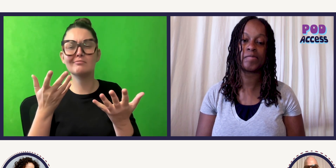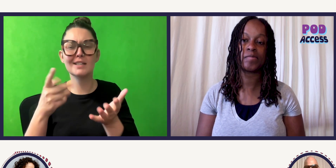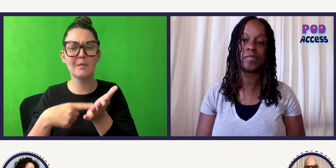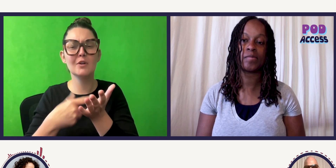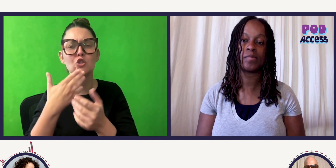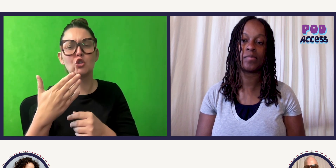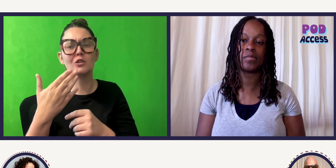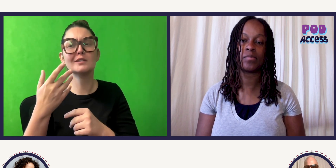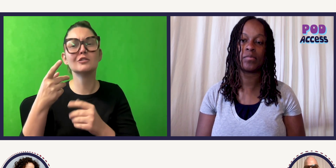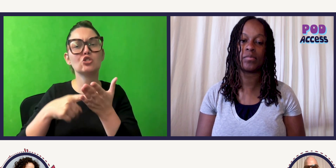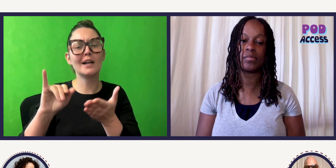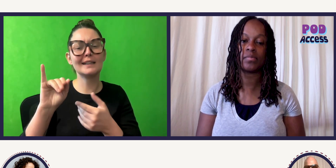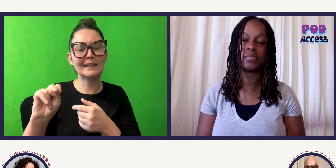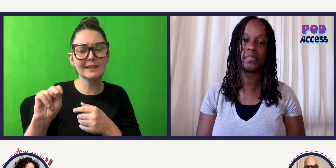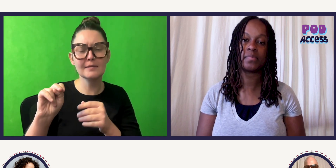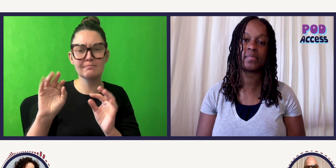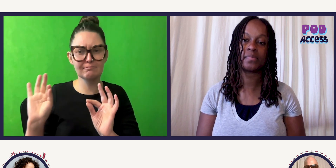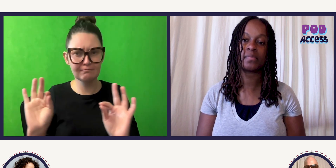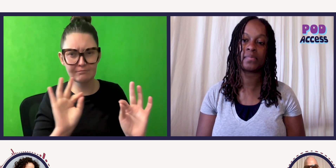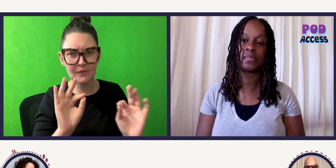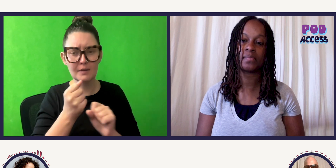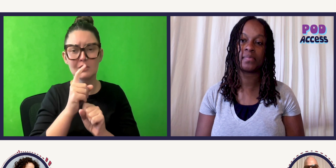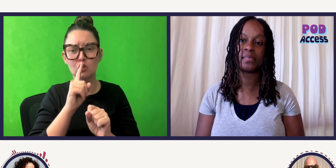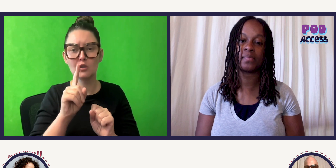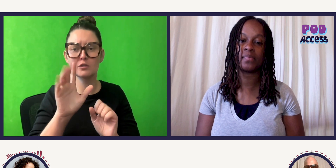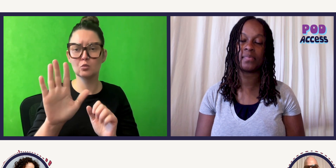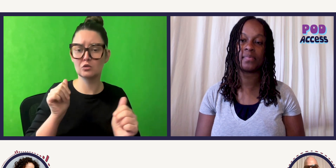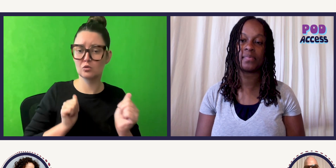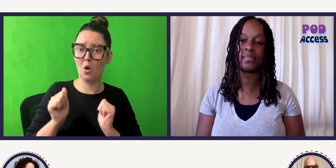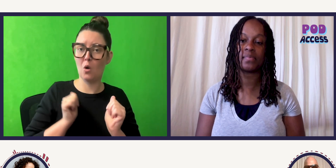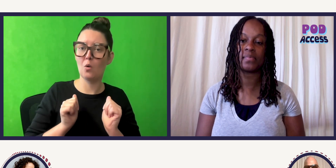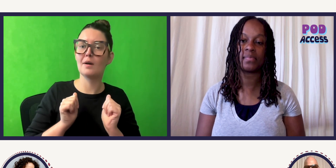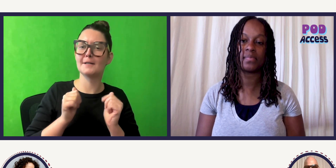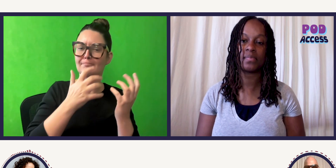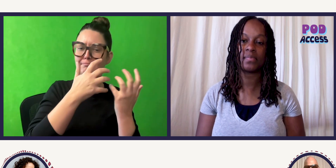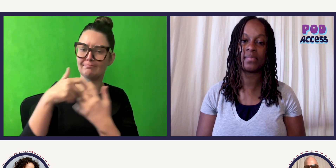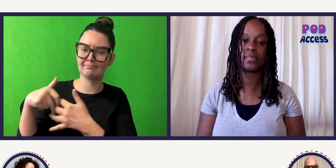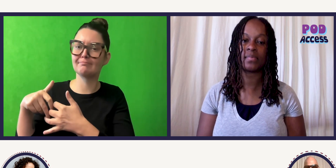It’s always good to check in to make sure your show is aligned with your values and your vision for it.